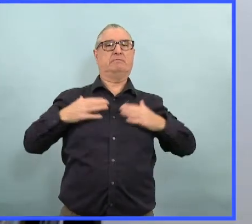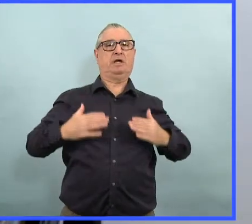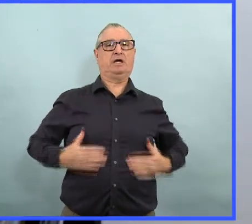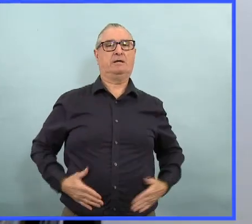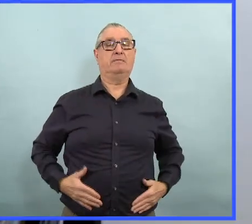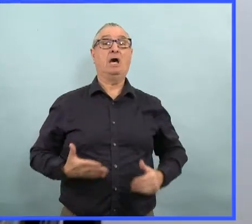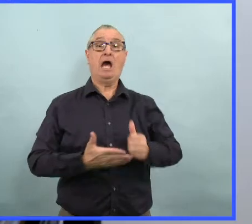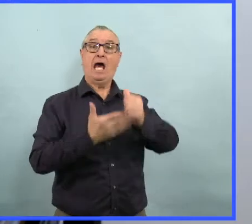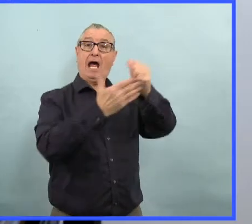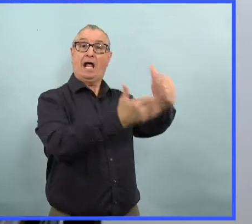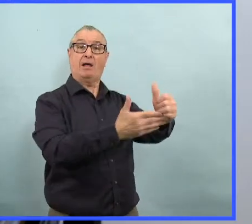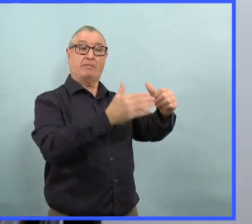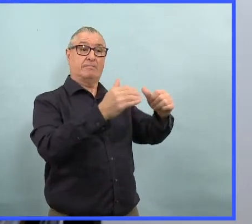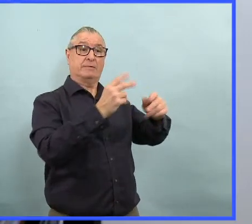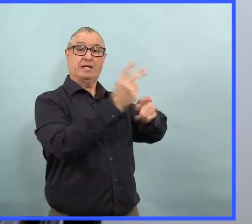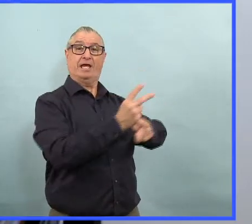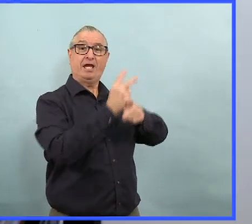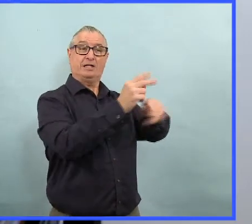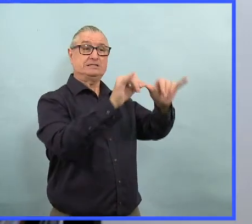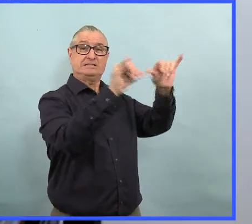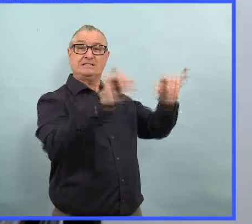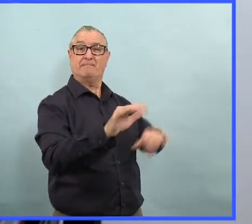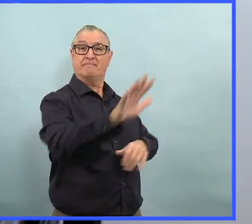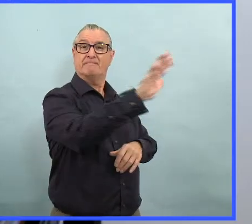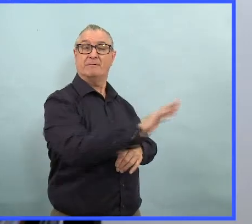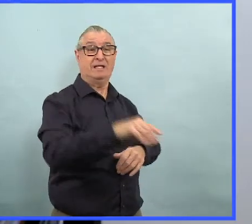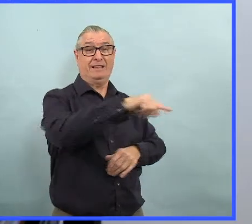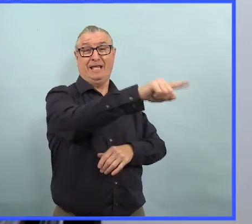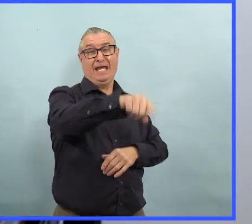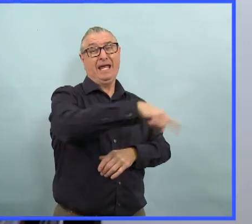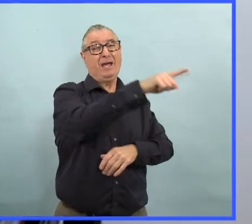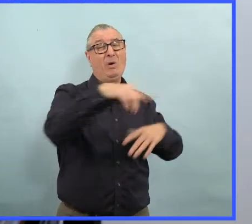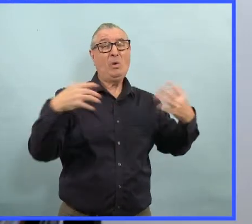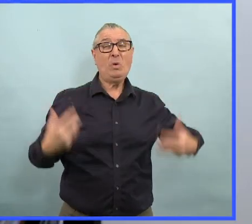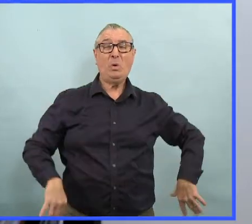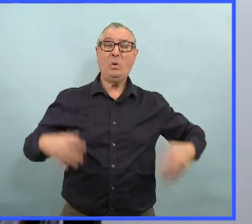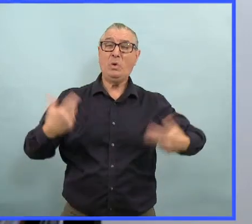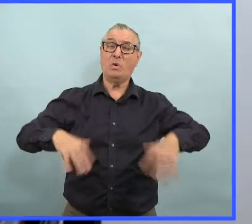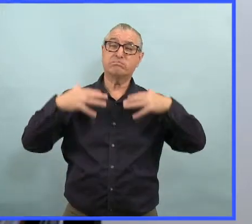the booster dose is readily available to all who are eligible so that's everyone over the age of